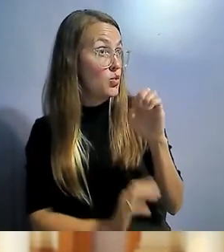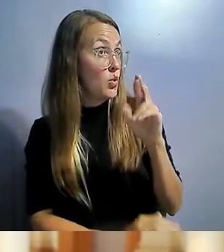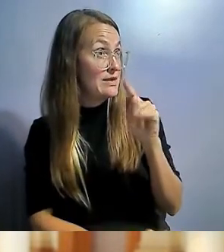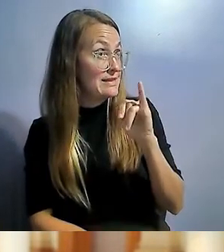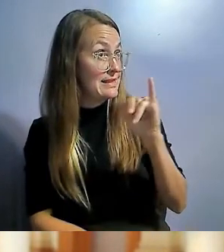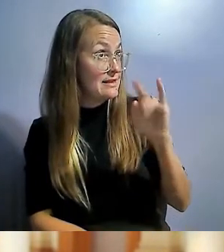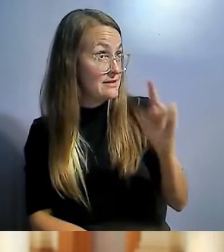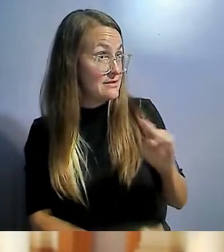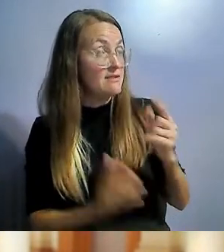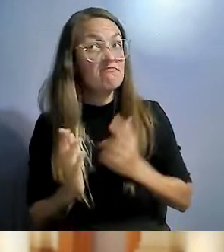1031.